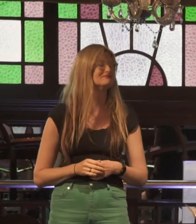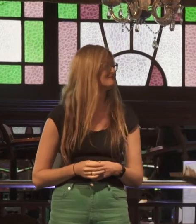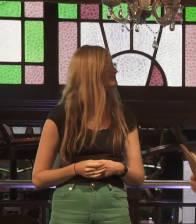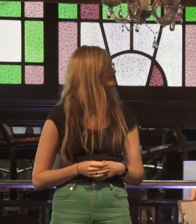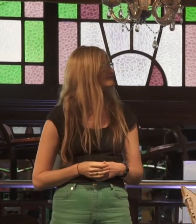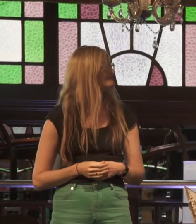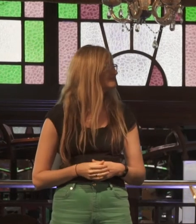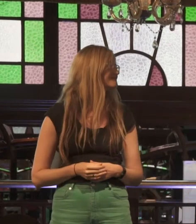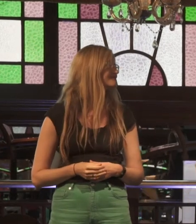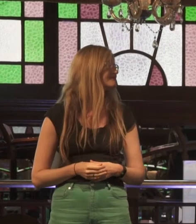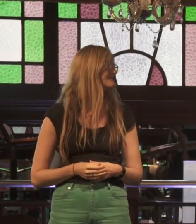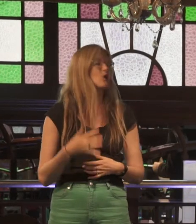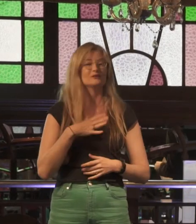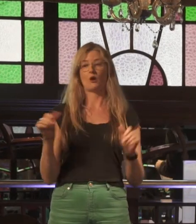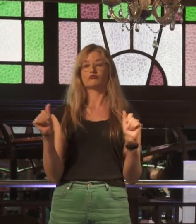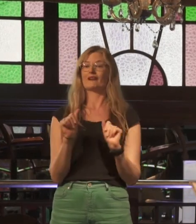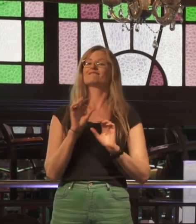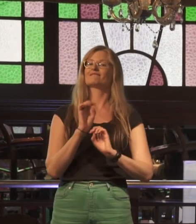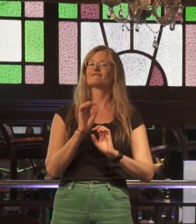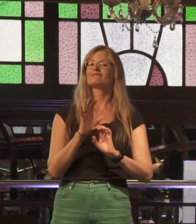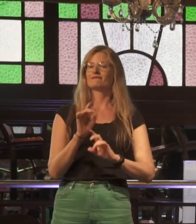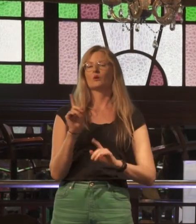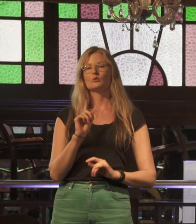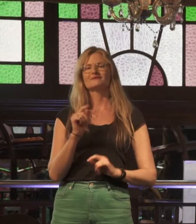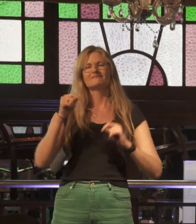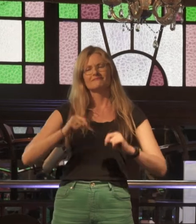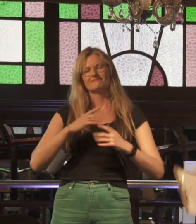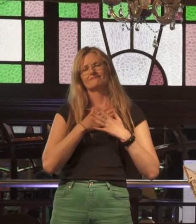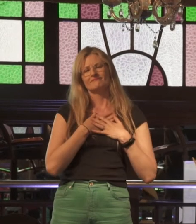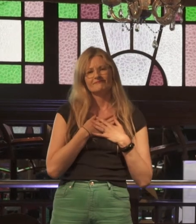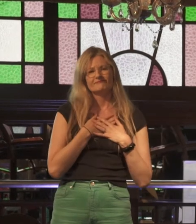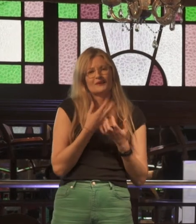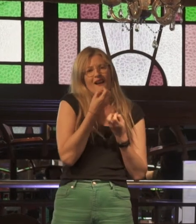So I just wanted to say a little thing about how heartening it was to set up this review site